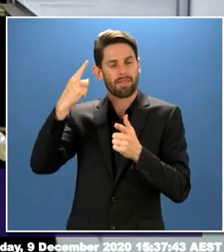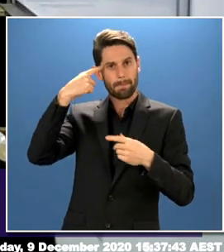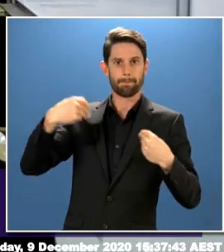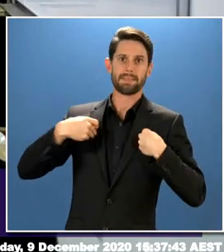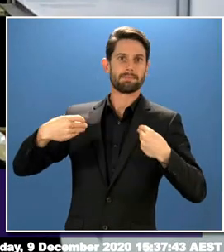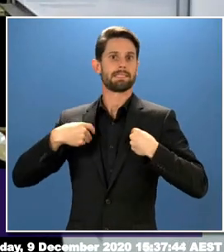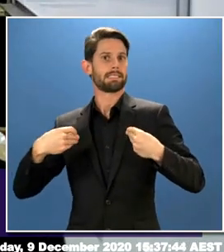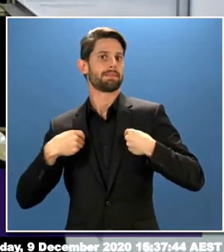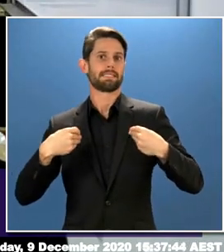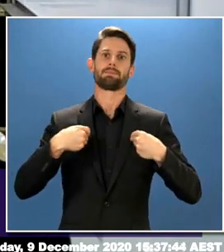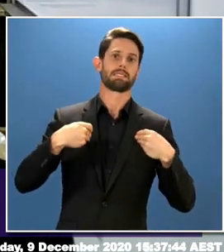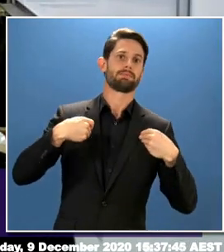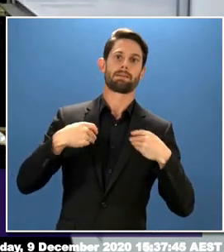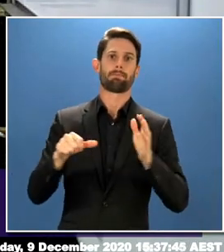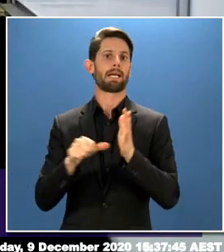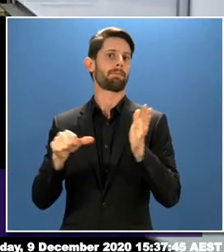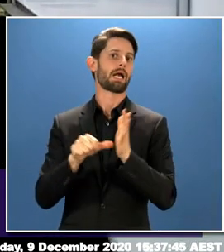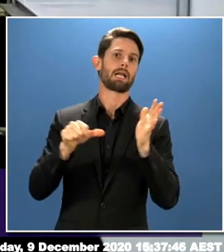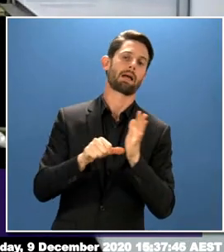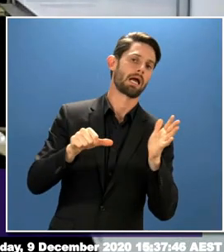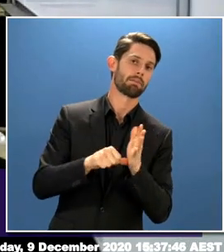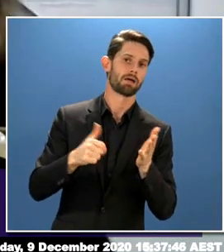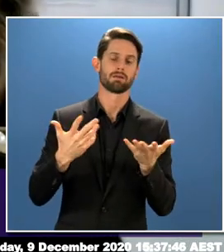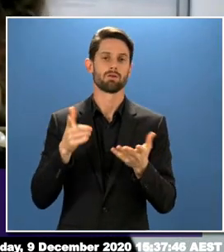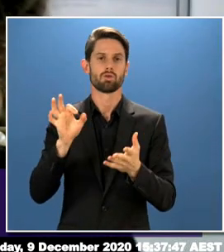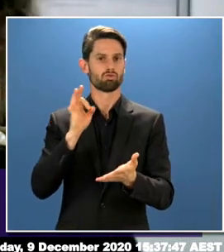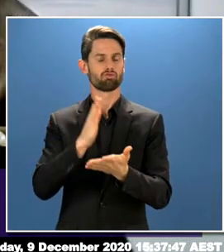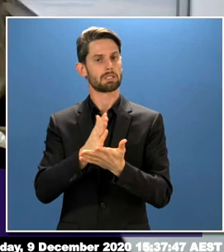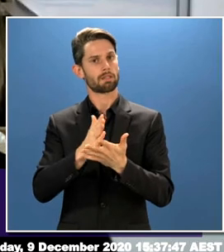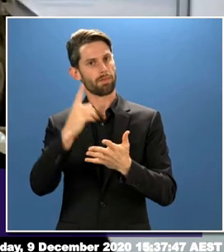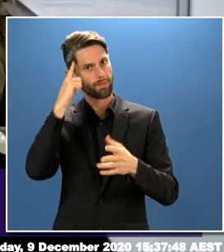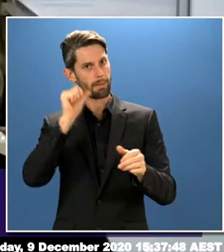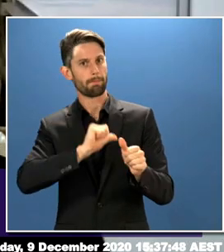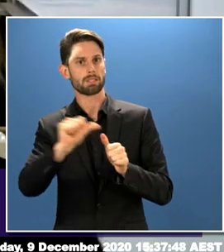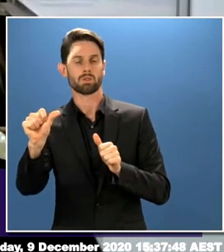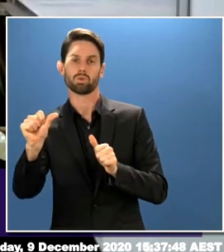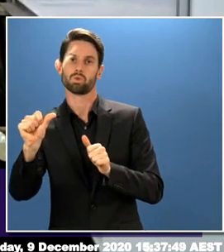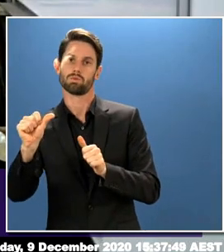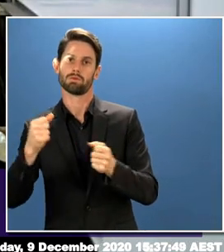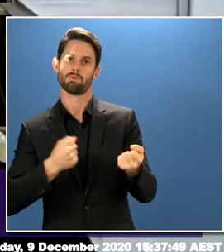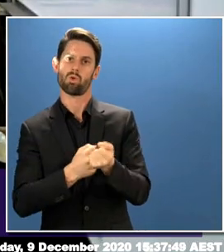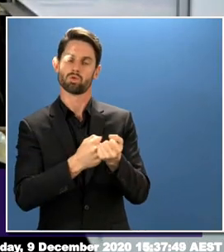who are pigeon-holed, allocation of unrealistic benchmarks and placed in unhelpful job streams and support.